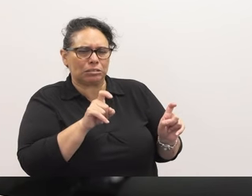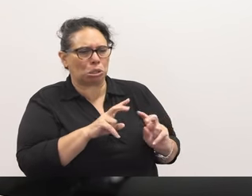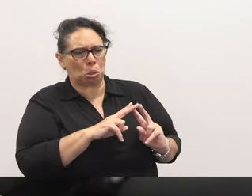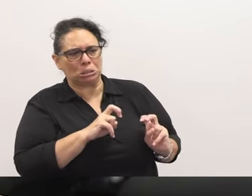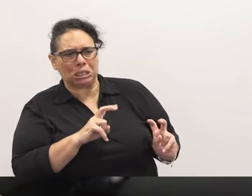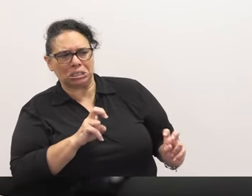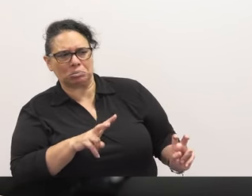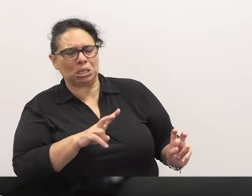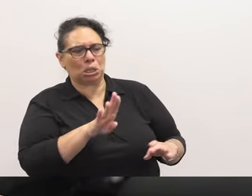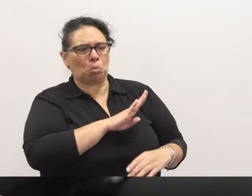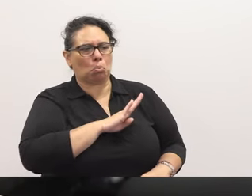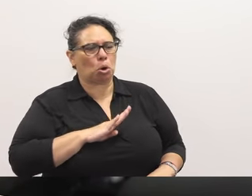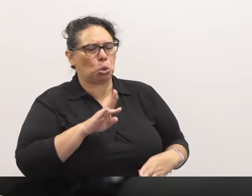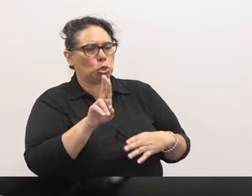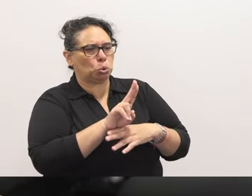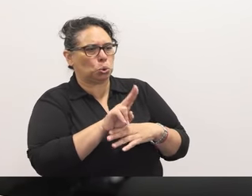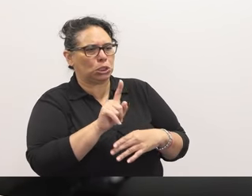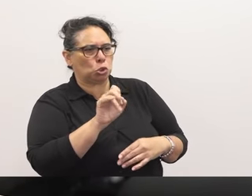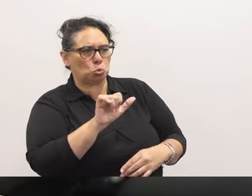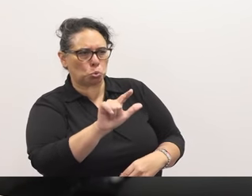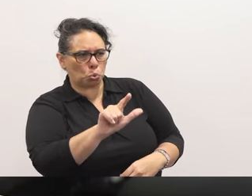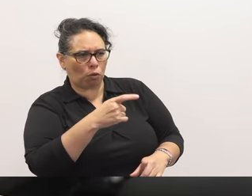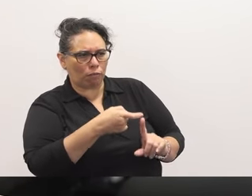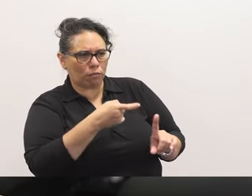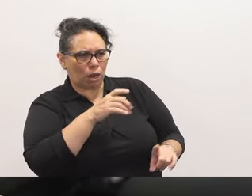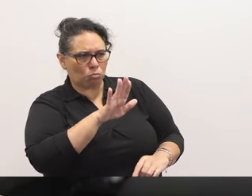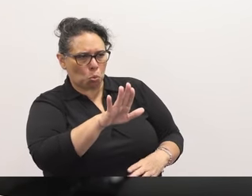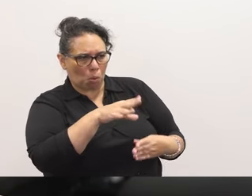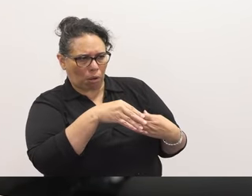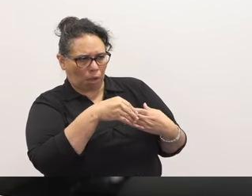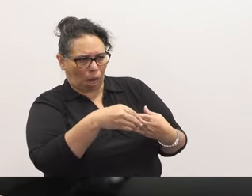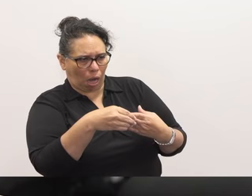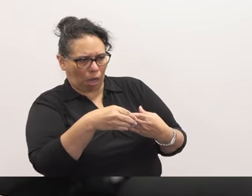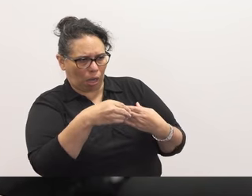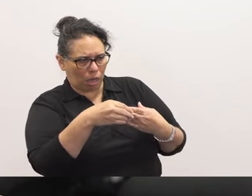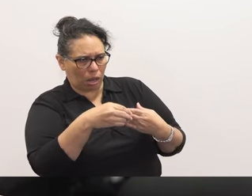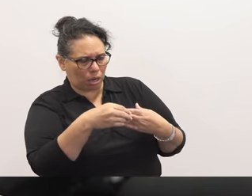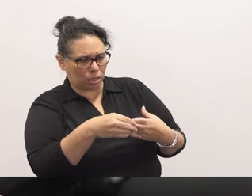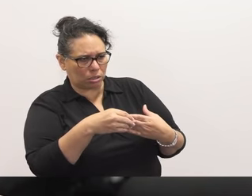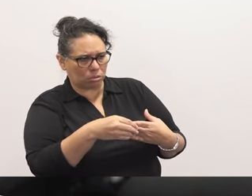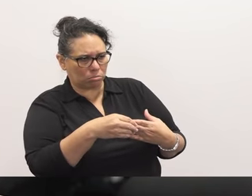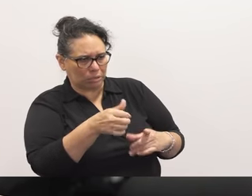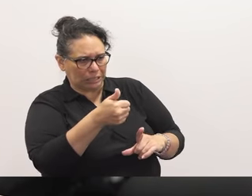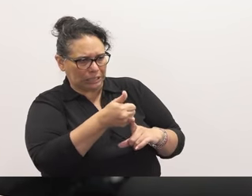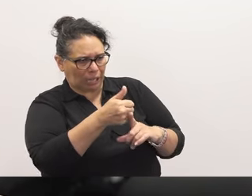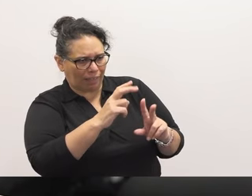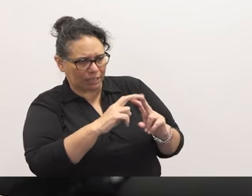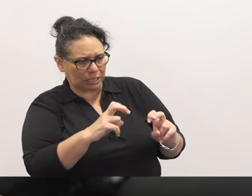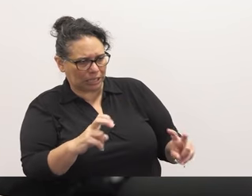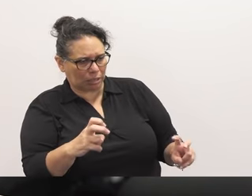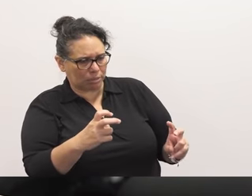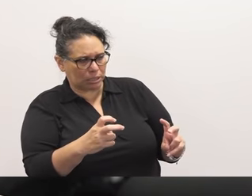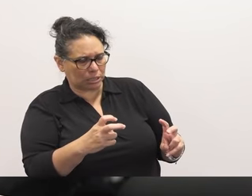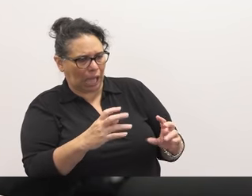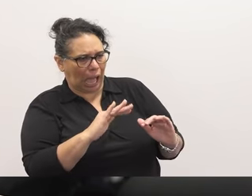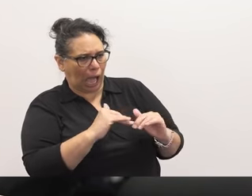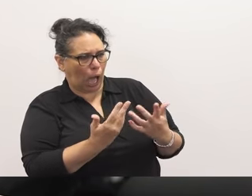using the tool from your guidance, the self-assessment fits into this period of time?